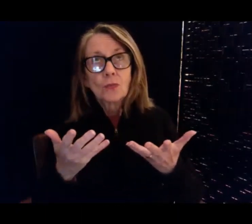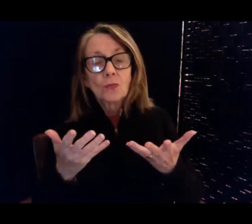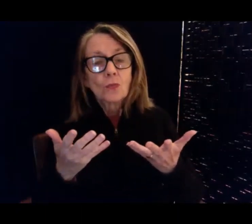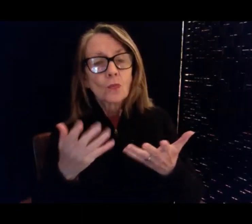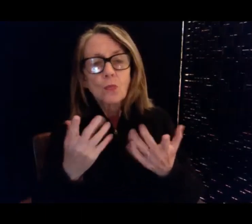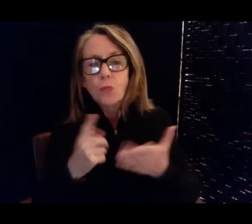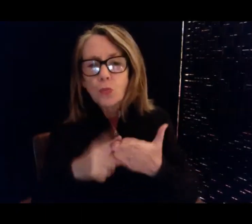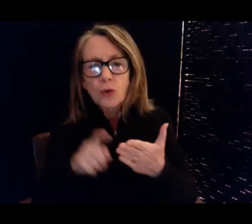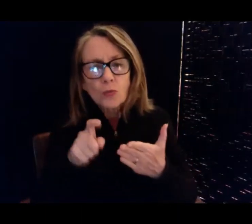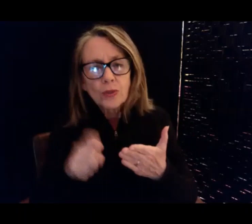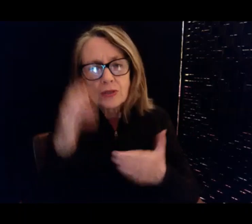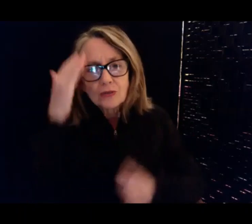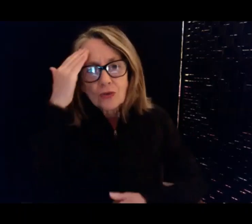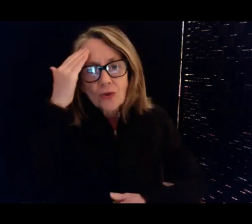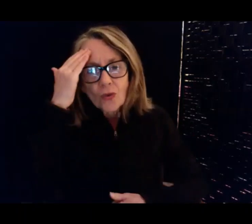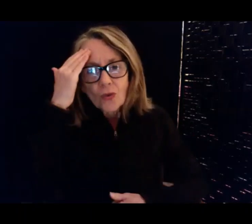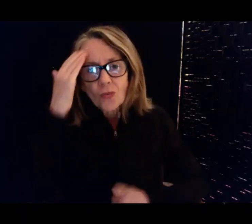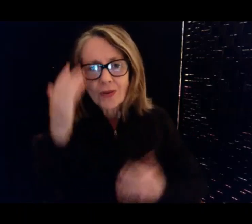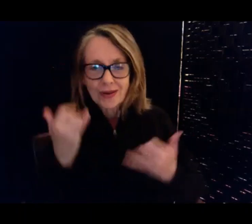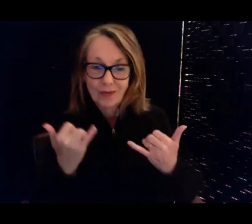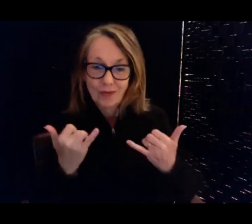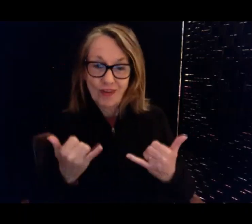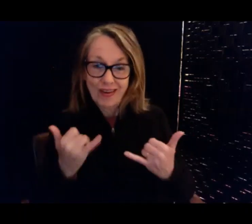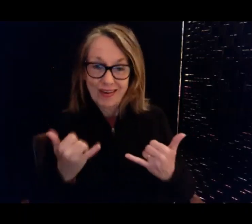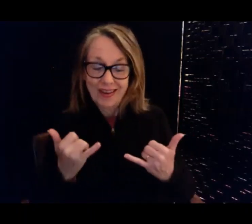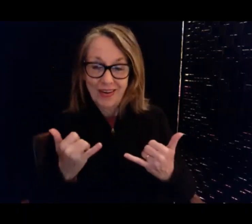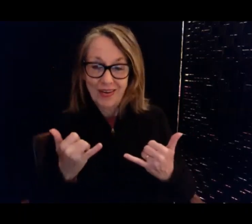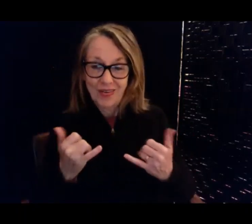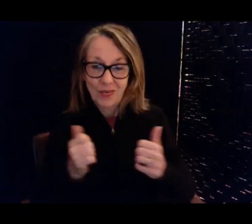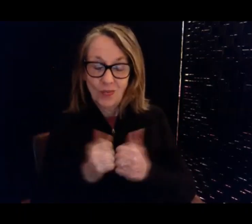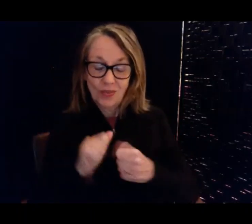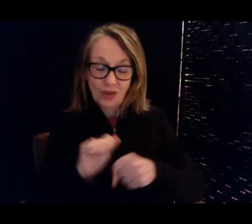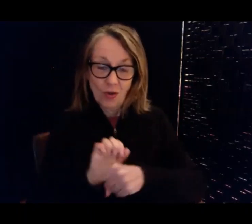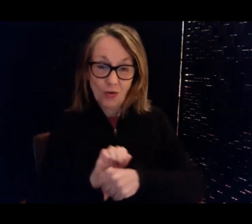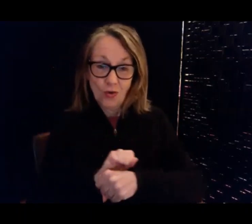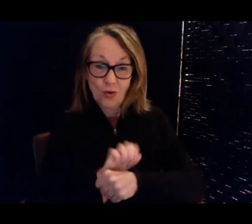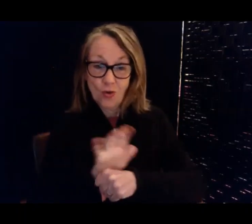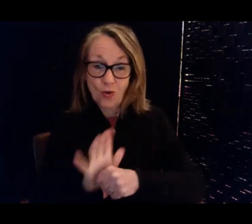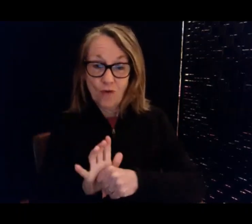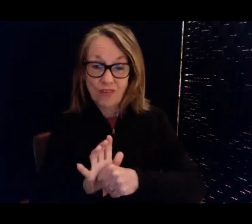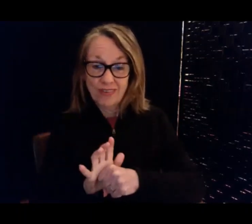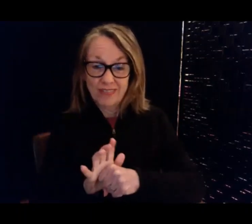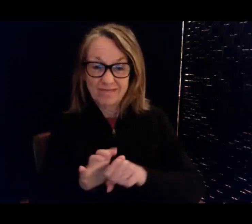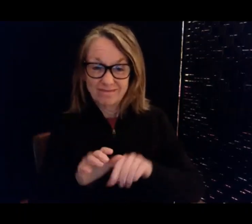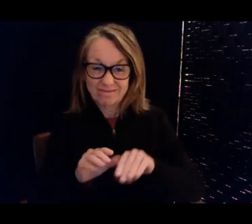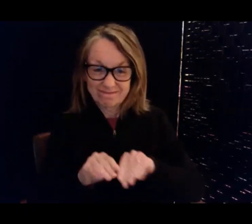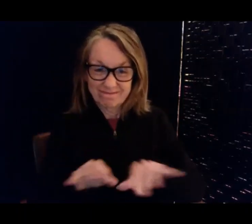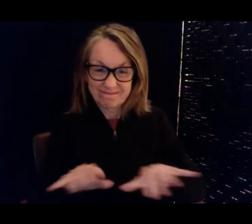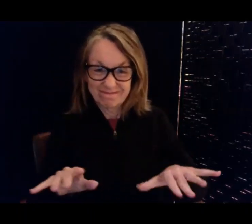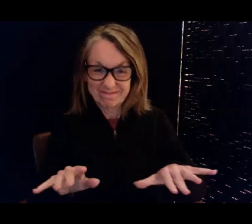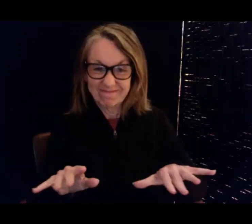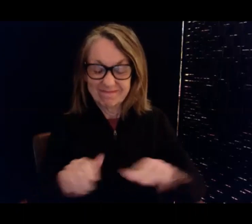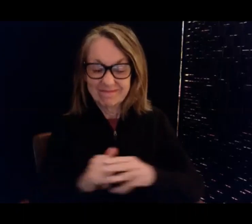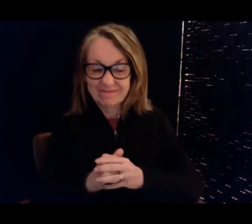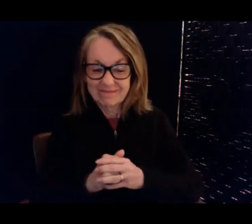know in this present time with COVID-19? because mastering communications,